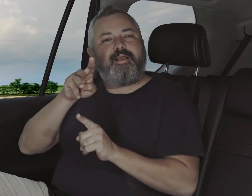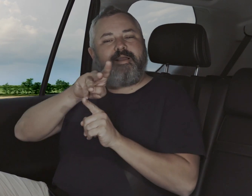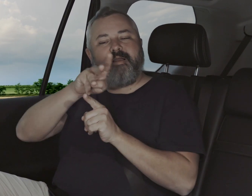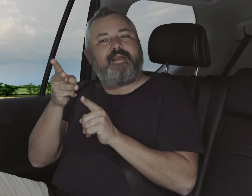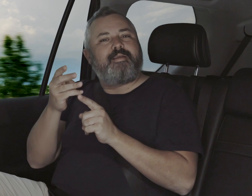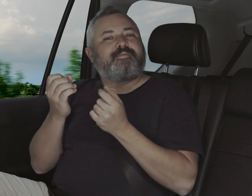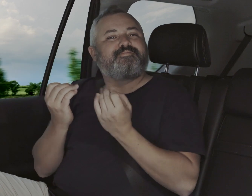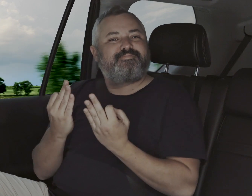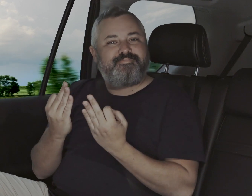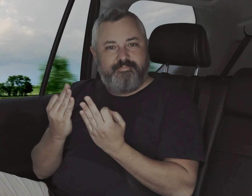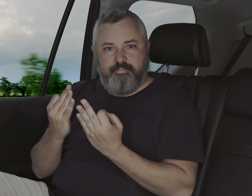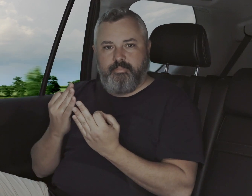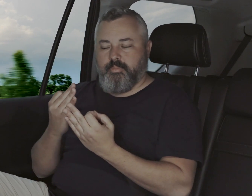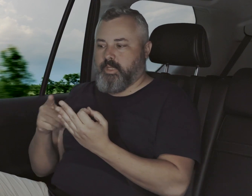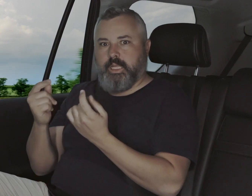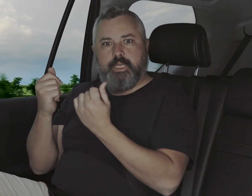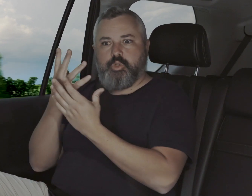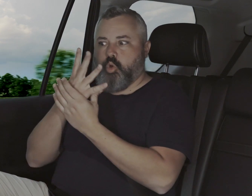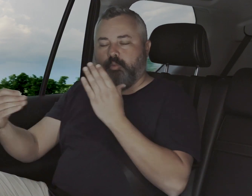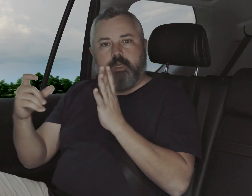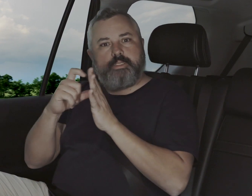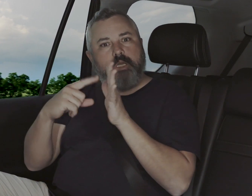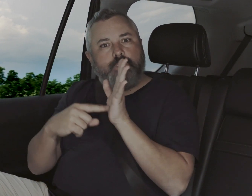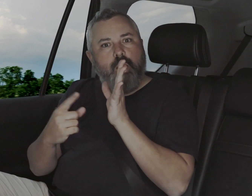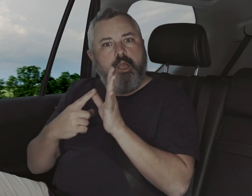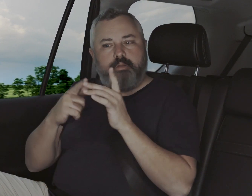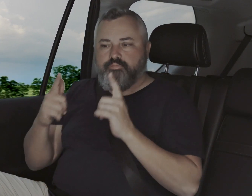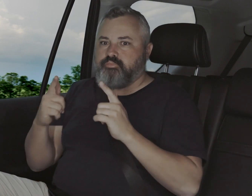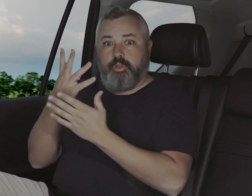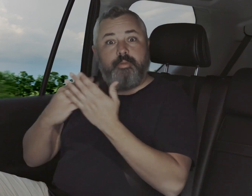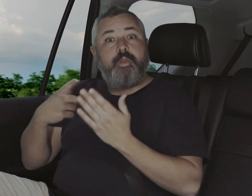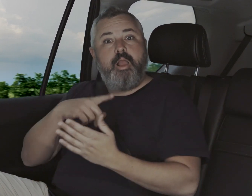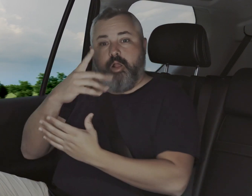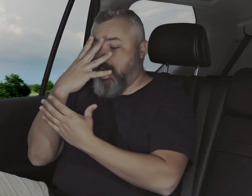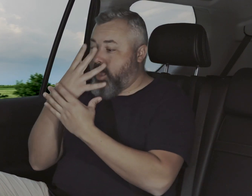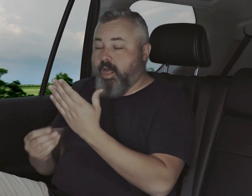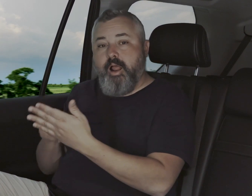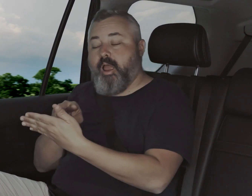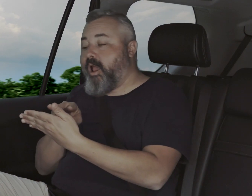that you would usually use to download your programs. Instead, your device will convert to using your data